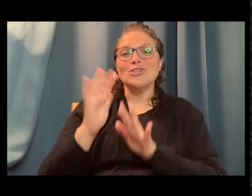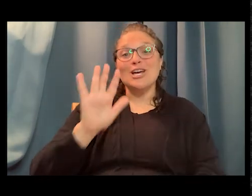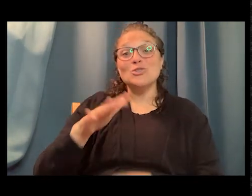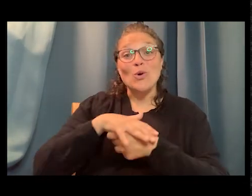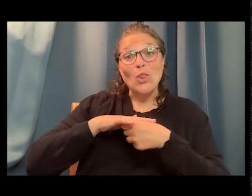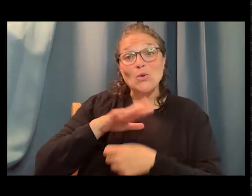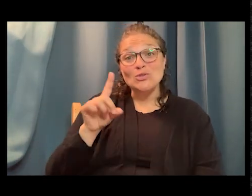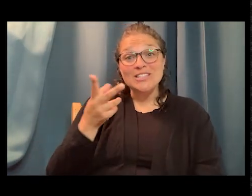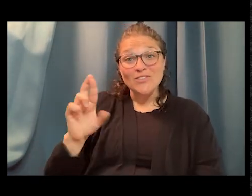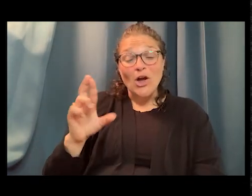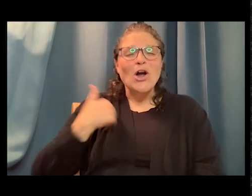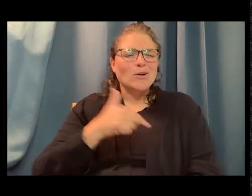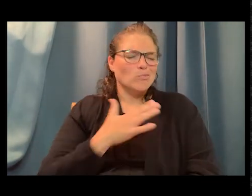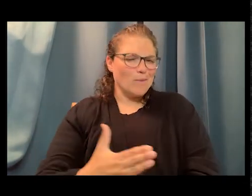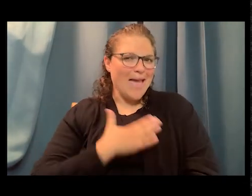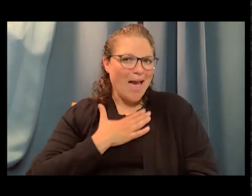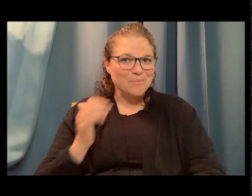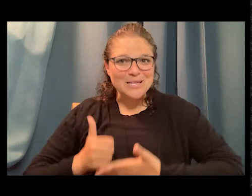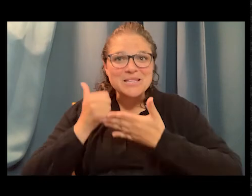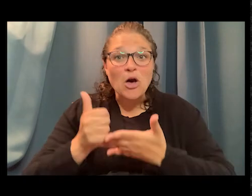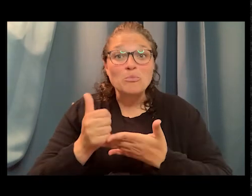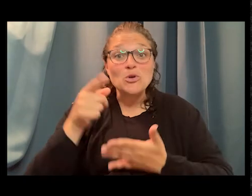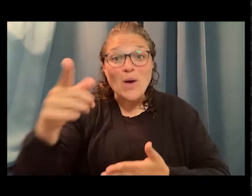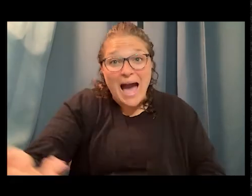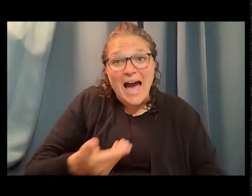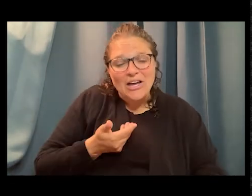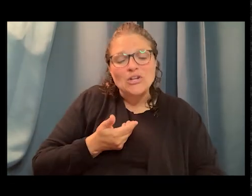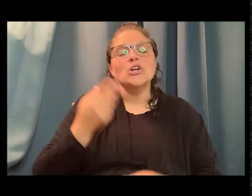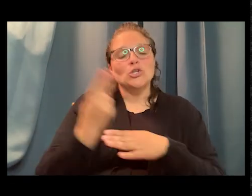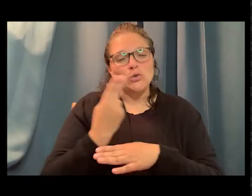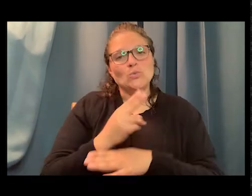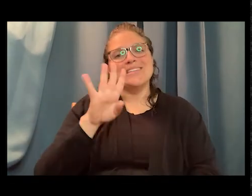DVR and we will be happy to help you start hiring people using Schedule-A.